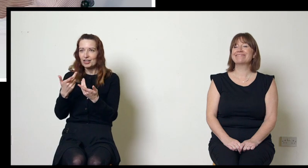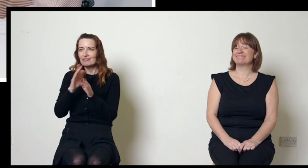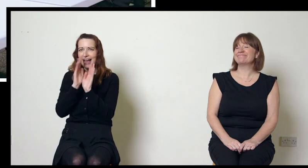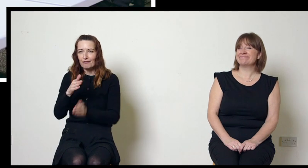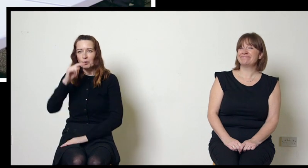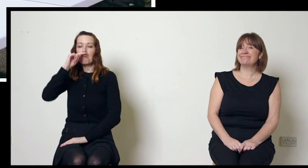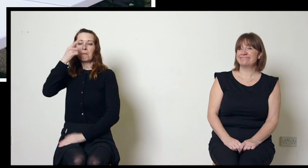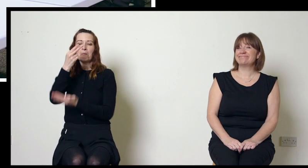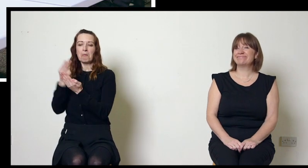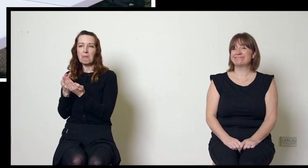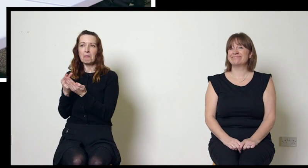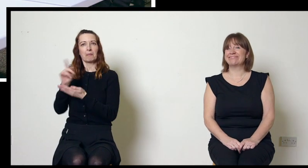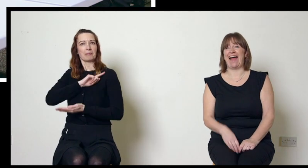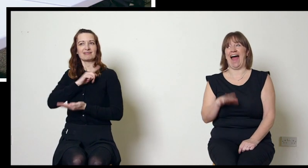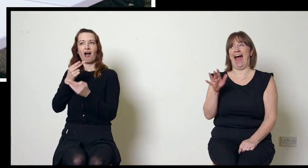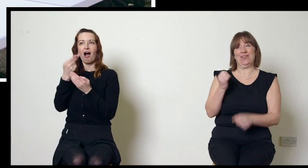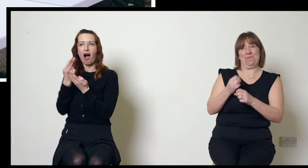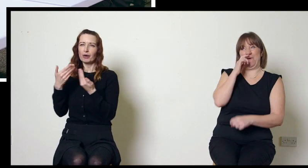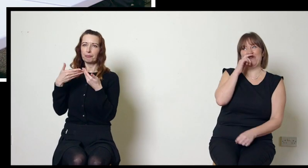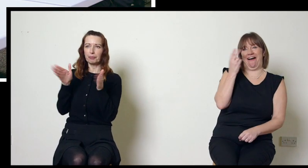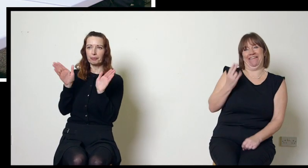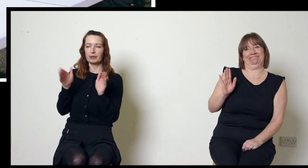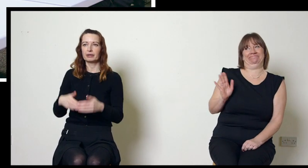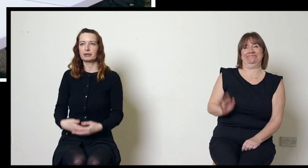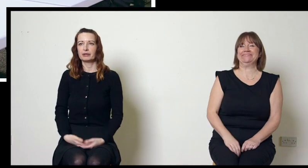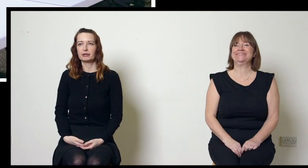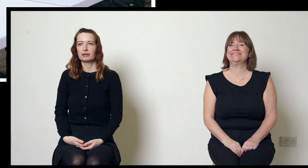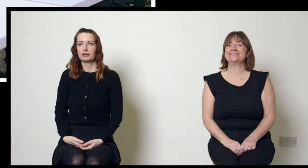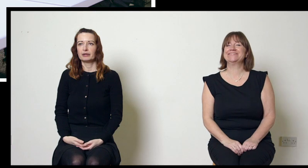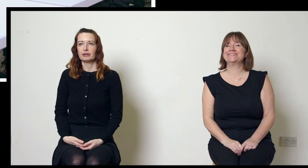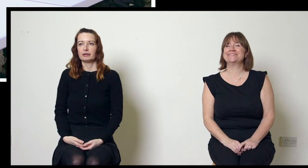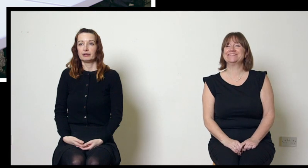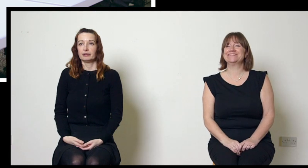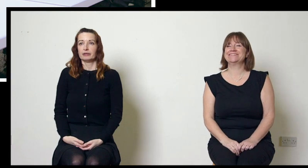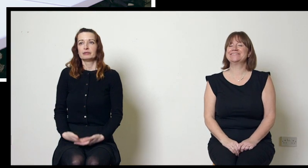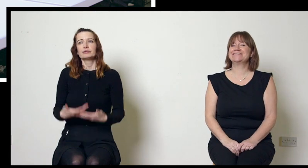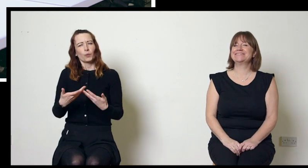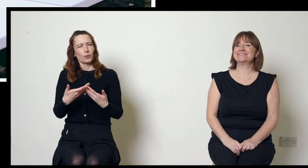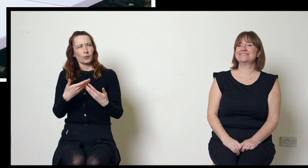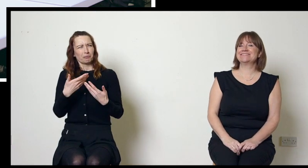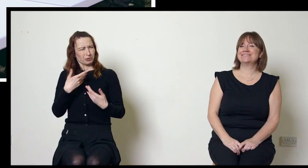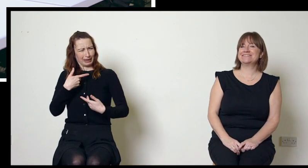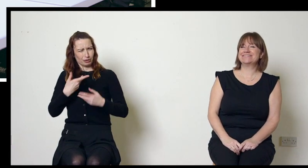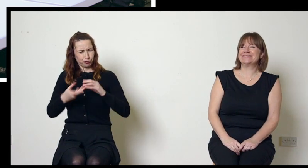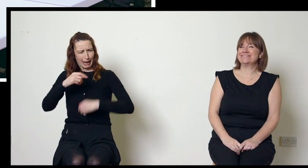I don’t think we do much posh art! I don't know! Do we do posh art?